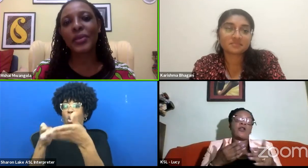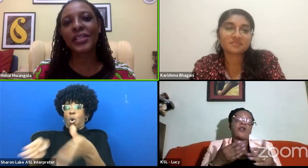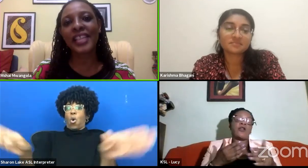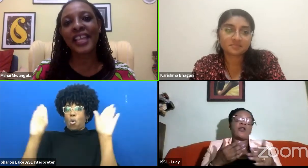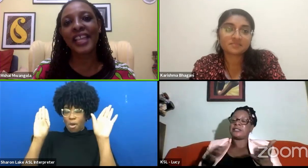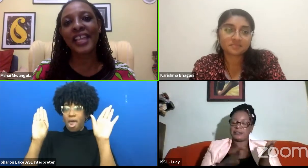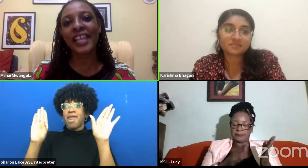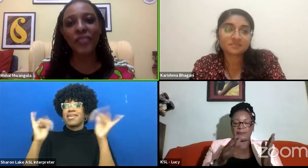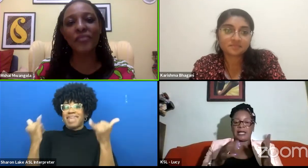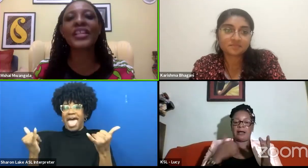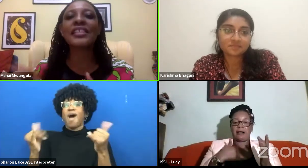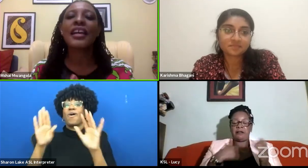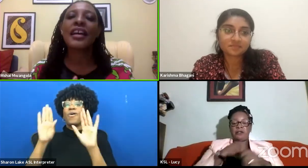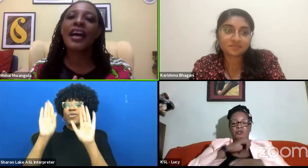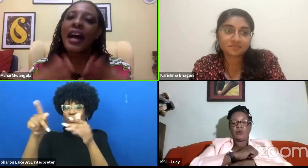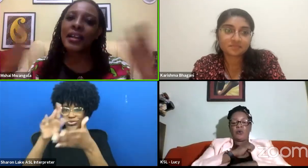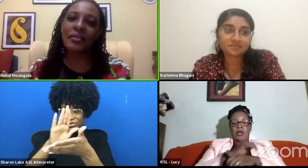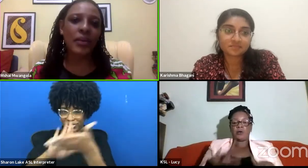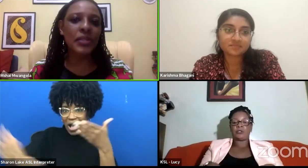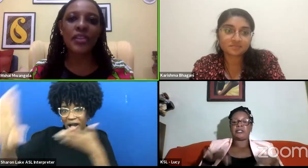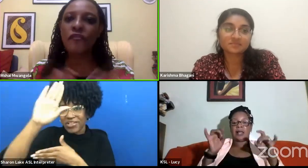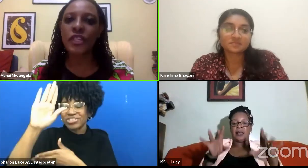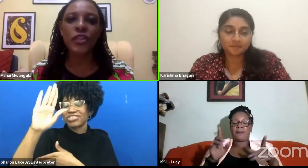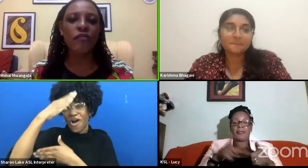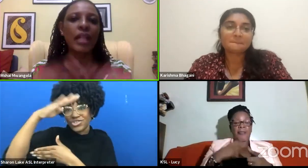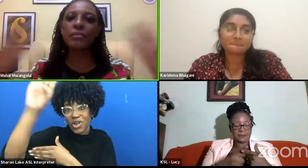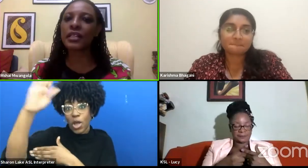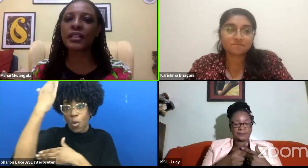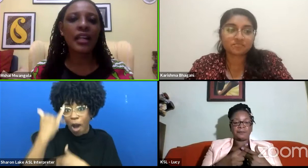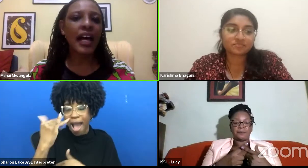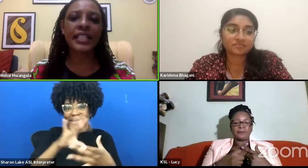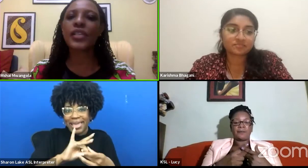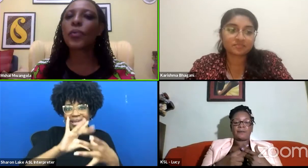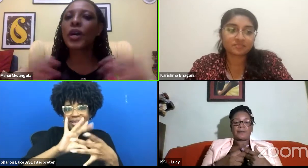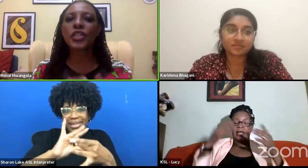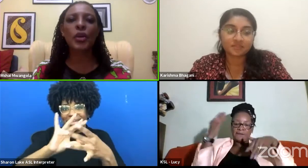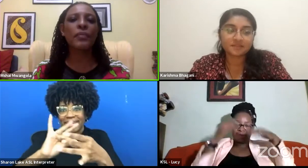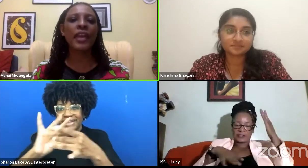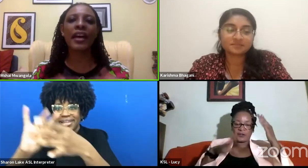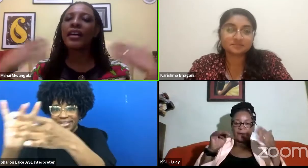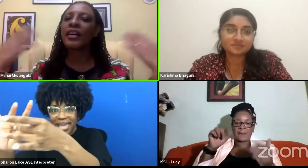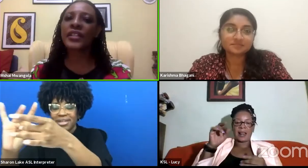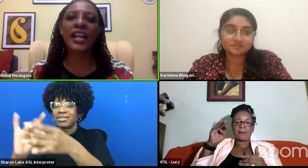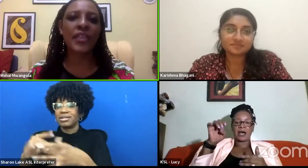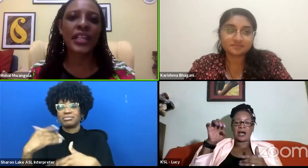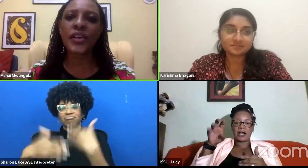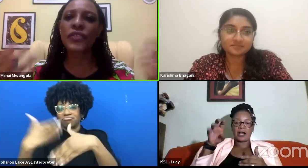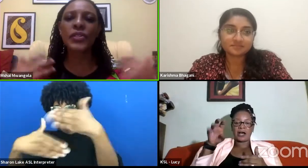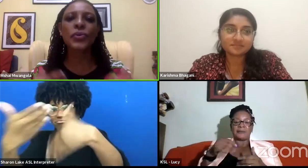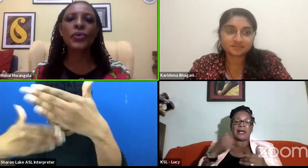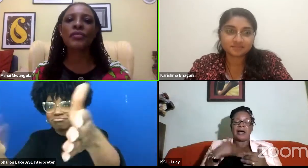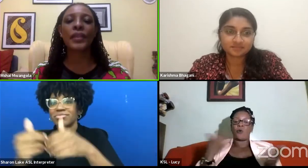Because then at that conference, I went to the University of Melbourne, I did a workshop there, the director of the school of,